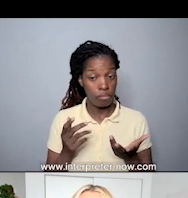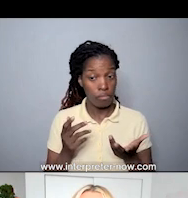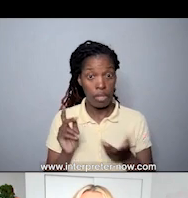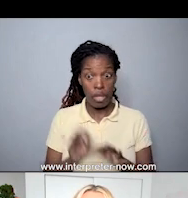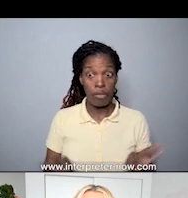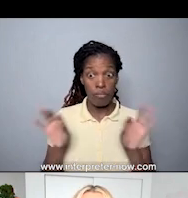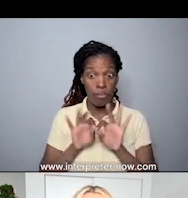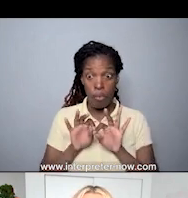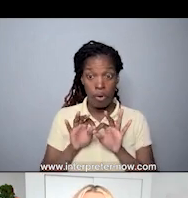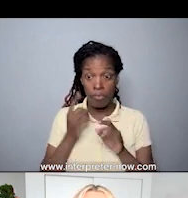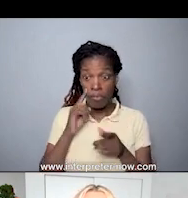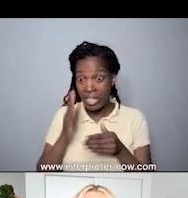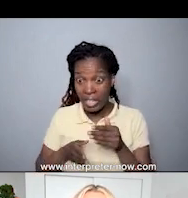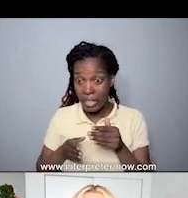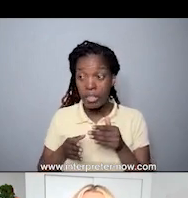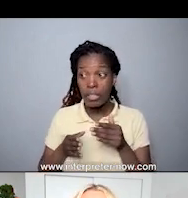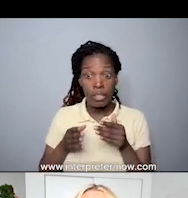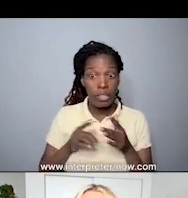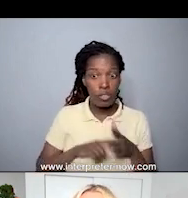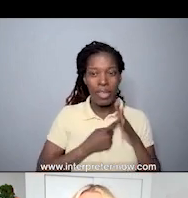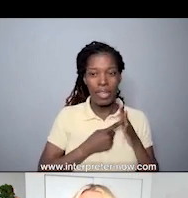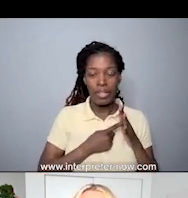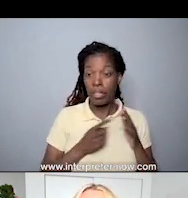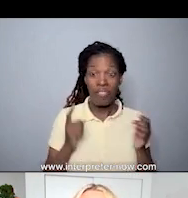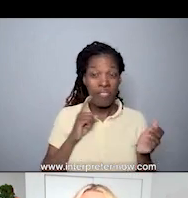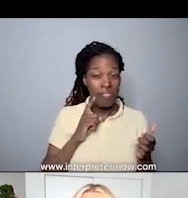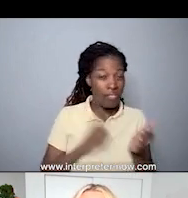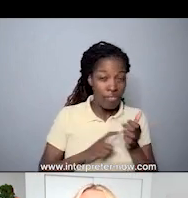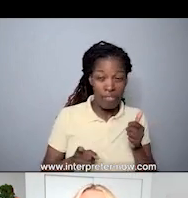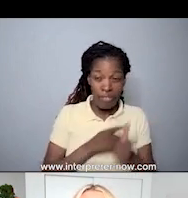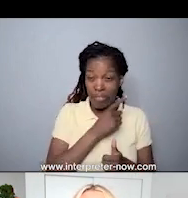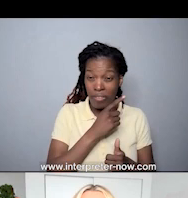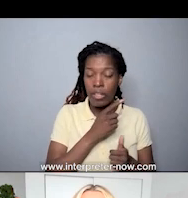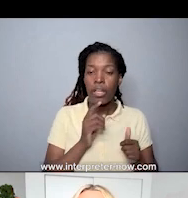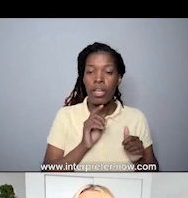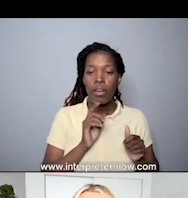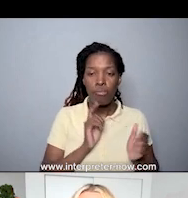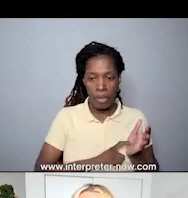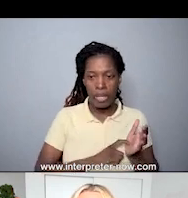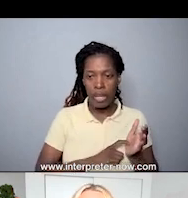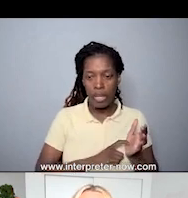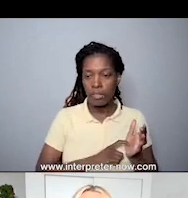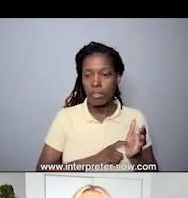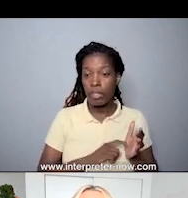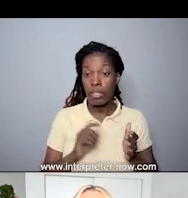Because the key to all of this, the first step is recognizing these microaggressions.